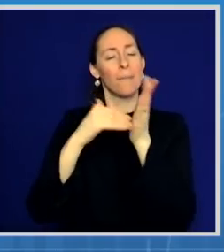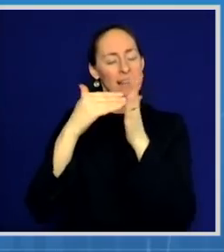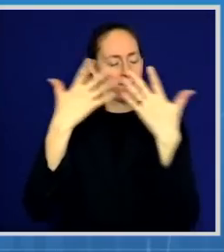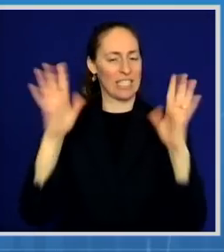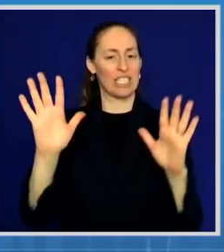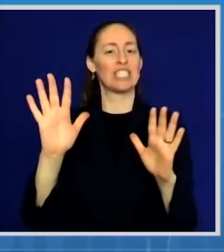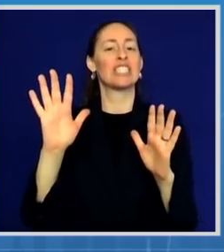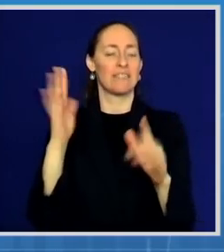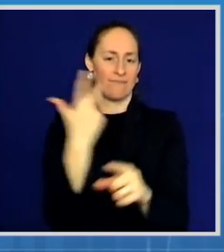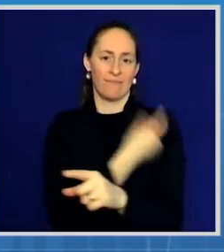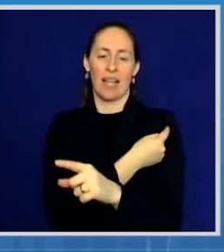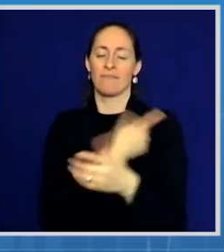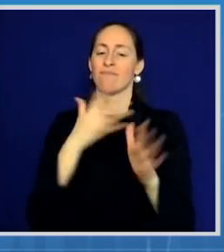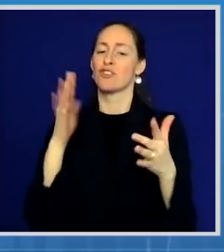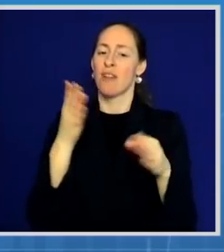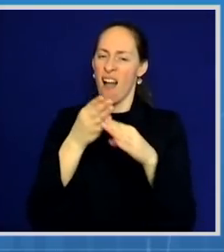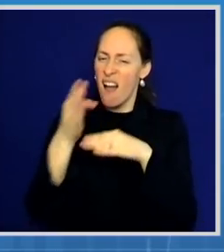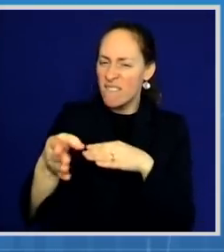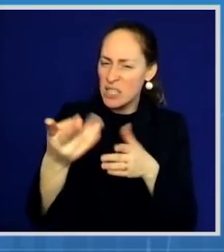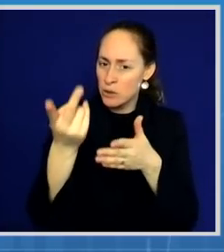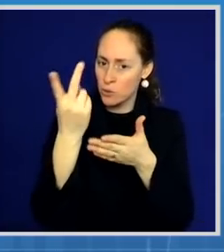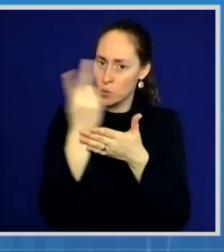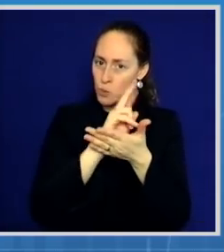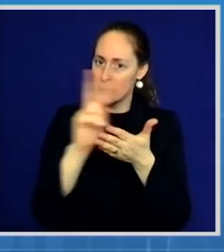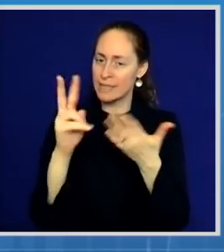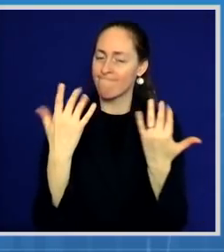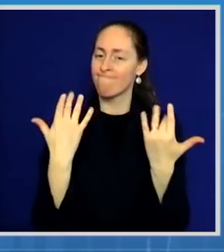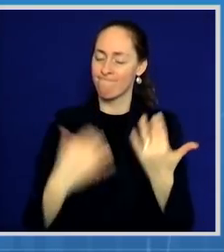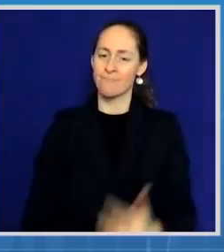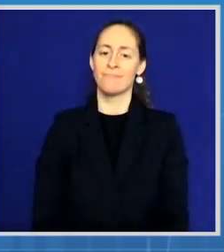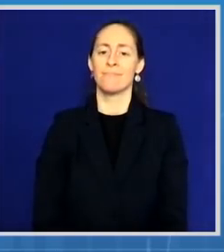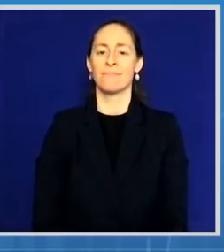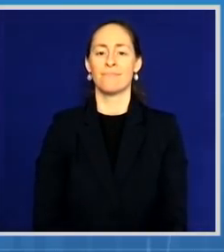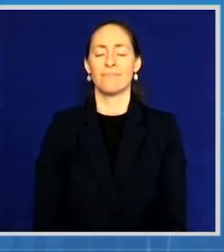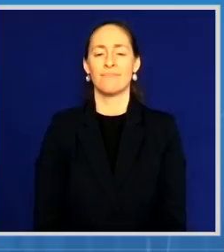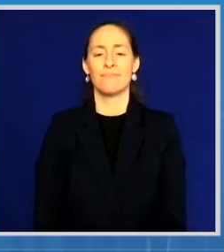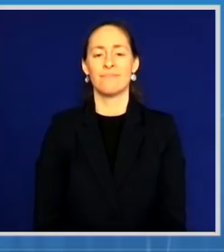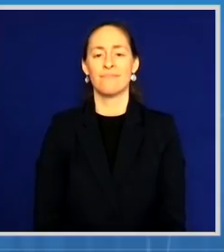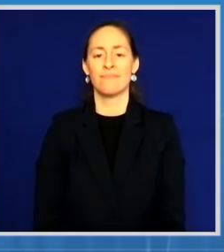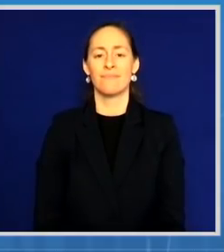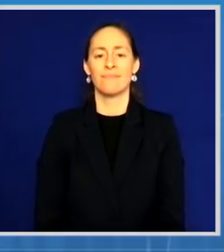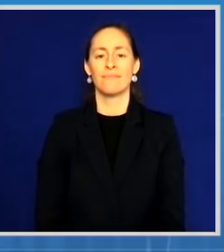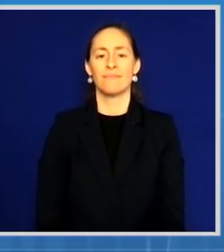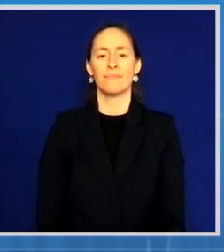And then just following up on Dr. Walensky's point earlier about New York, that July 1st is sort of a reasonable timetable